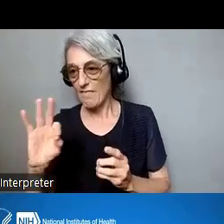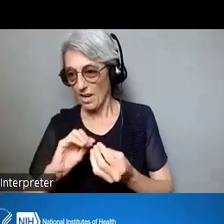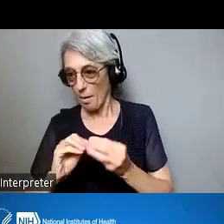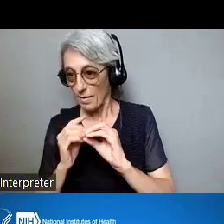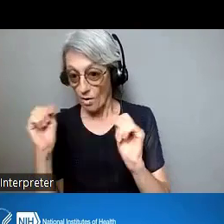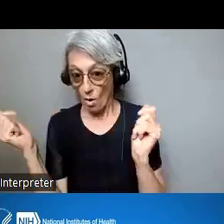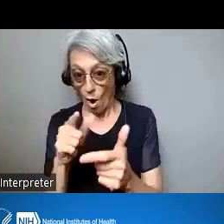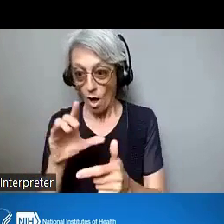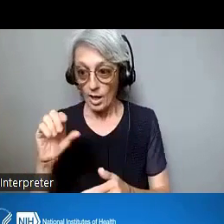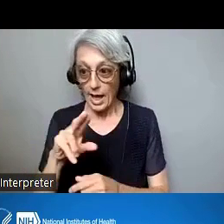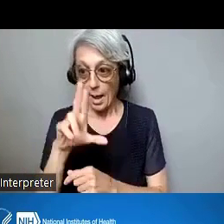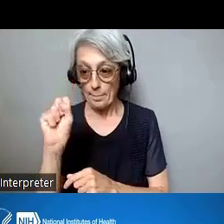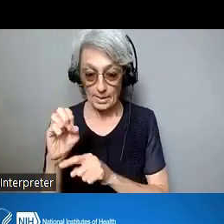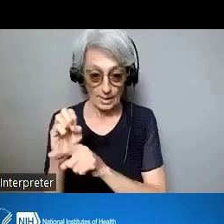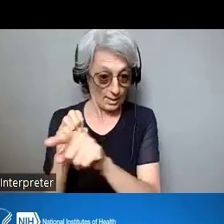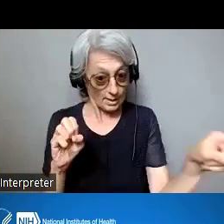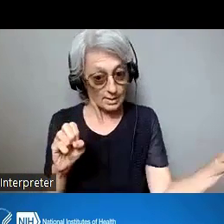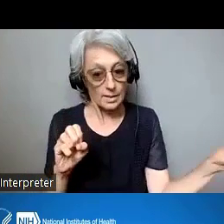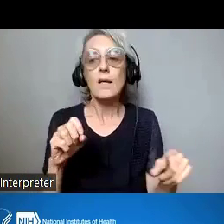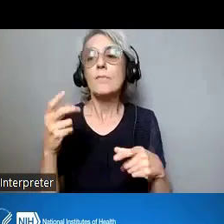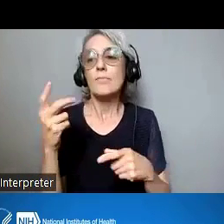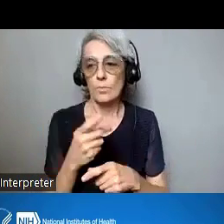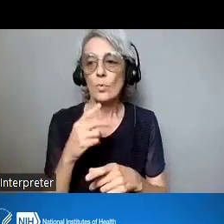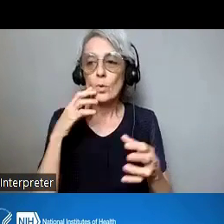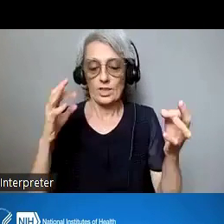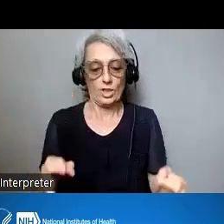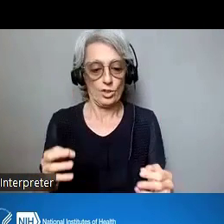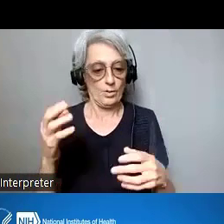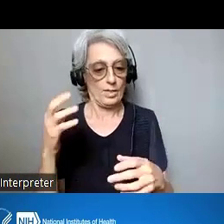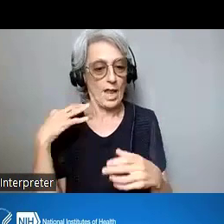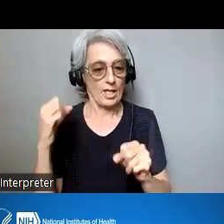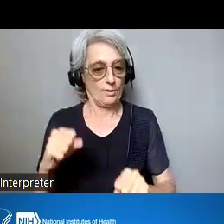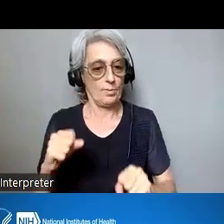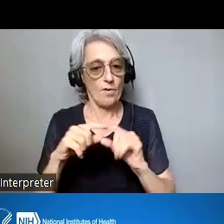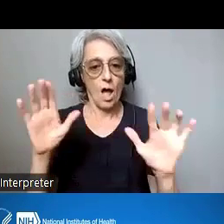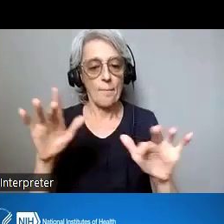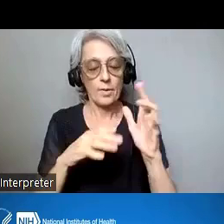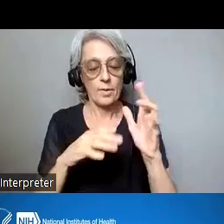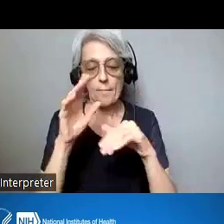eligibility is determined for the ... all campuses together.